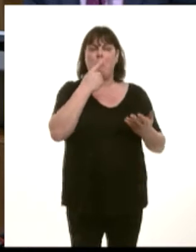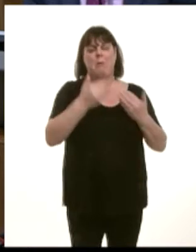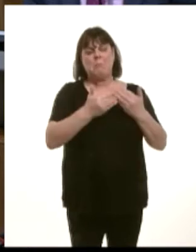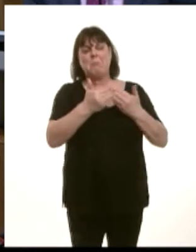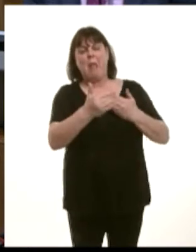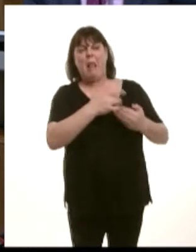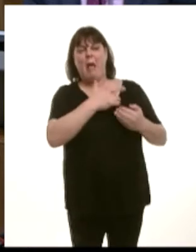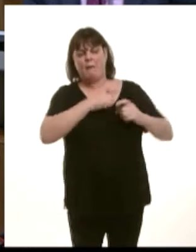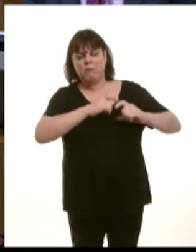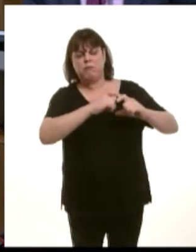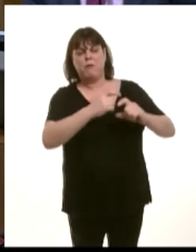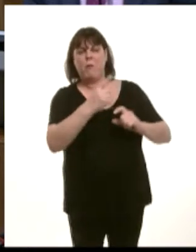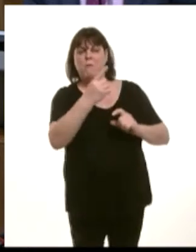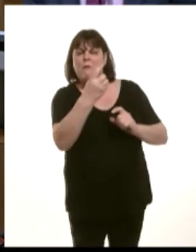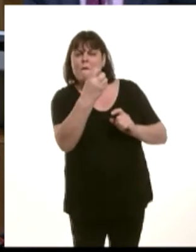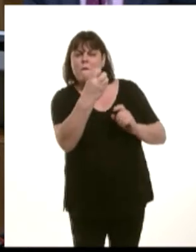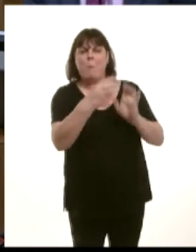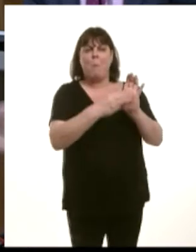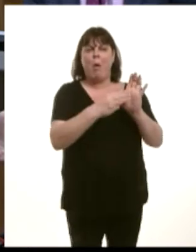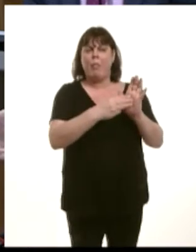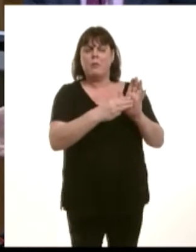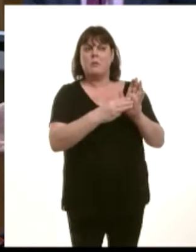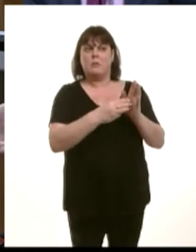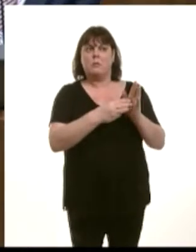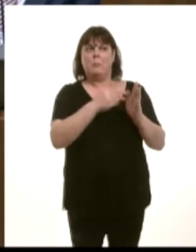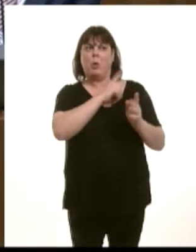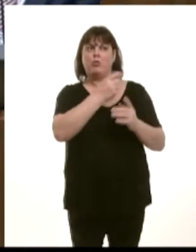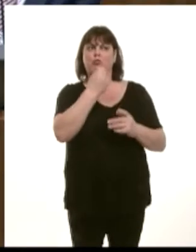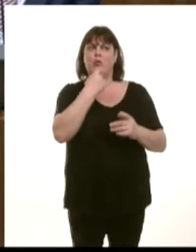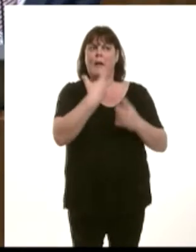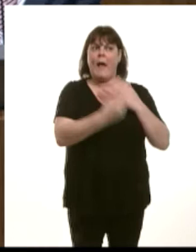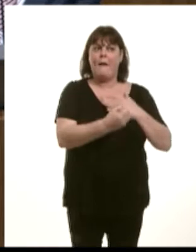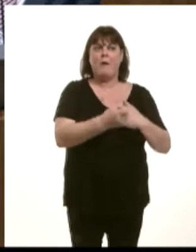is true, but we now see, of course, drugs being taken out of the cancer drugs fund in England.